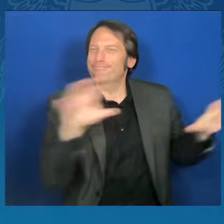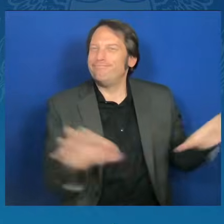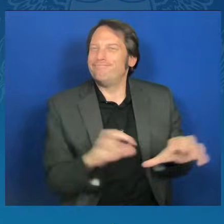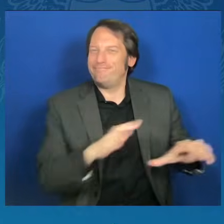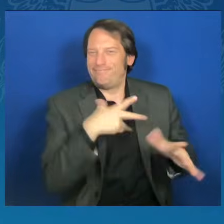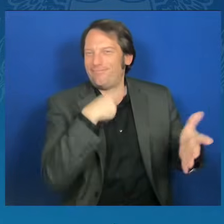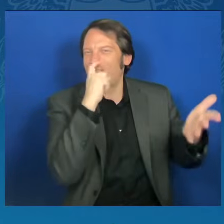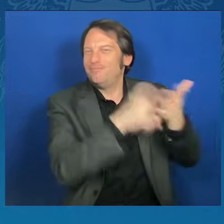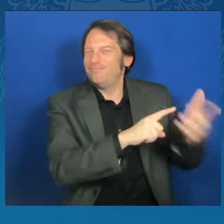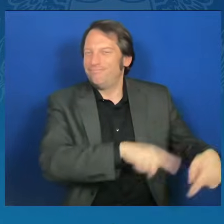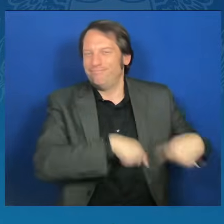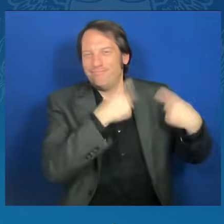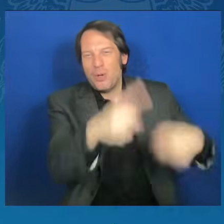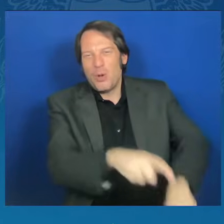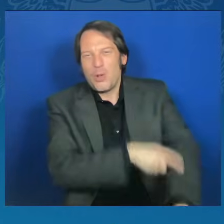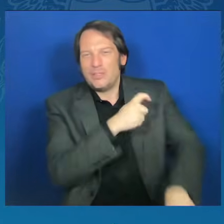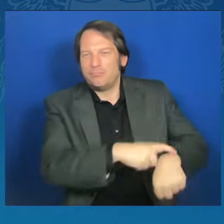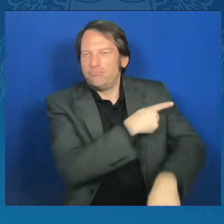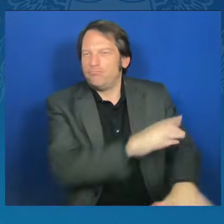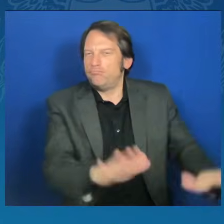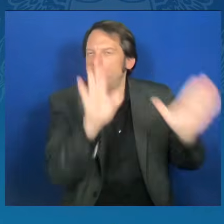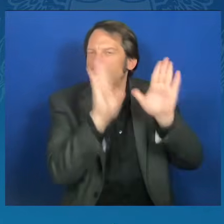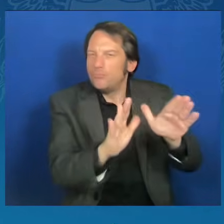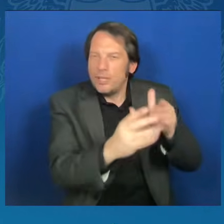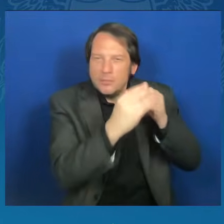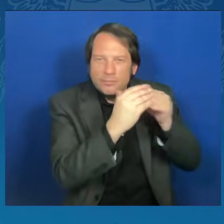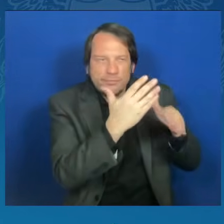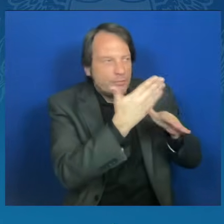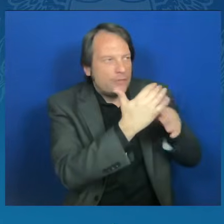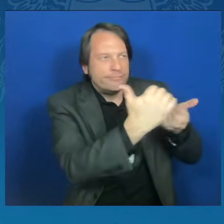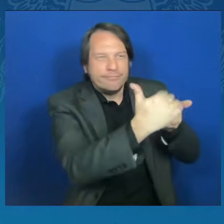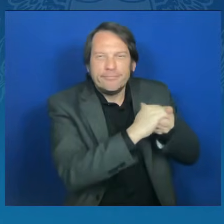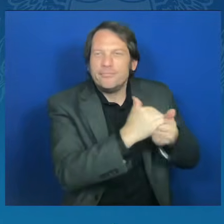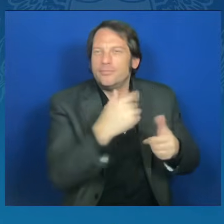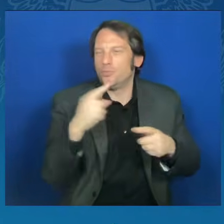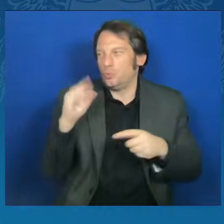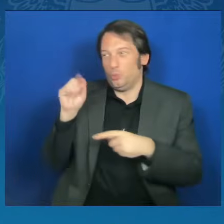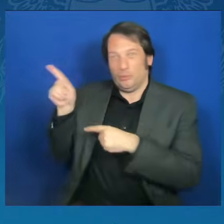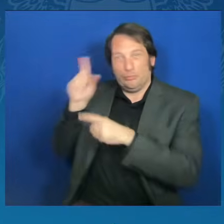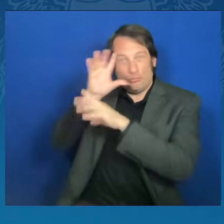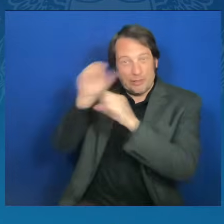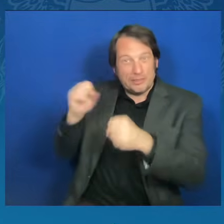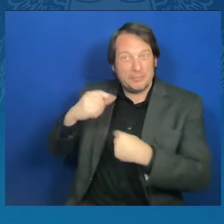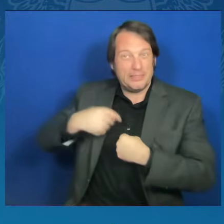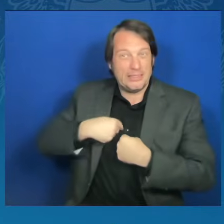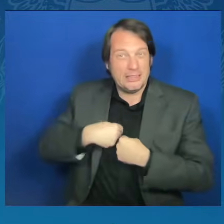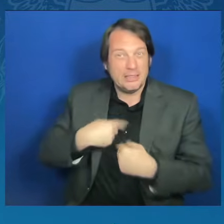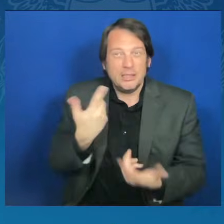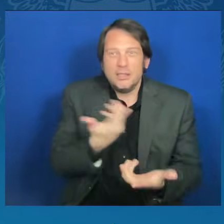And the governor, I think, every time I arrive in North Carolina as Vice President, has met me on the tarmac.